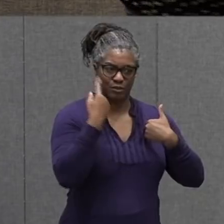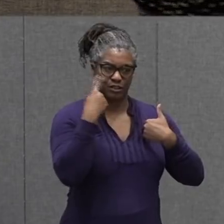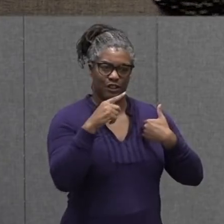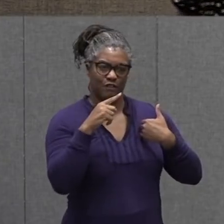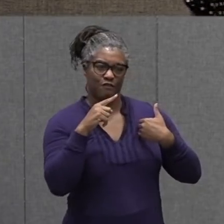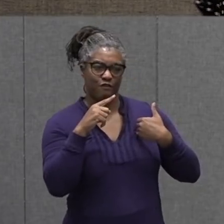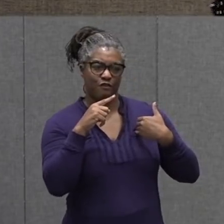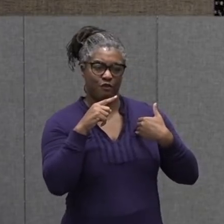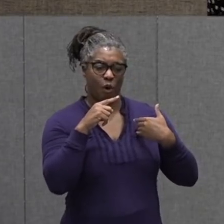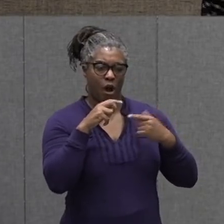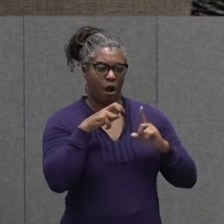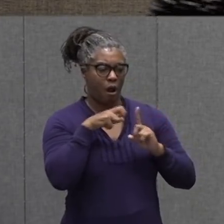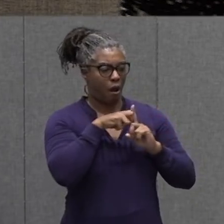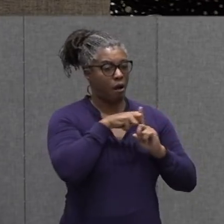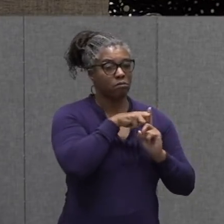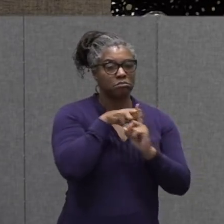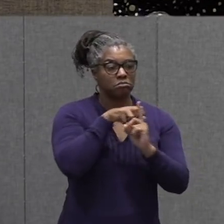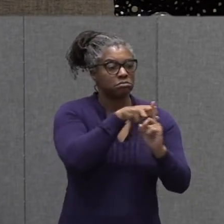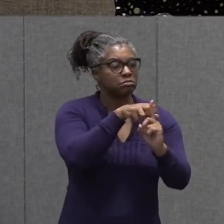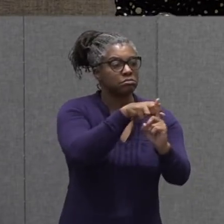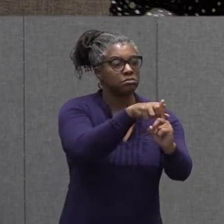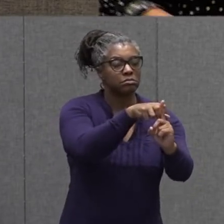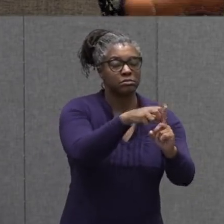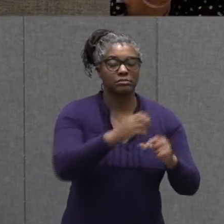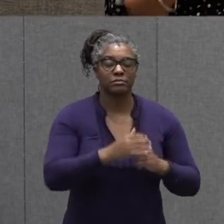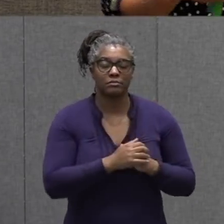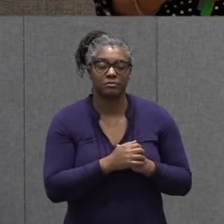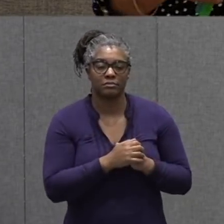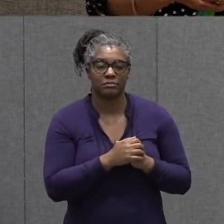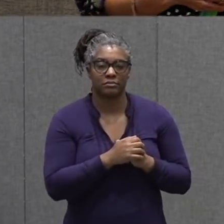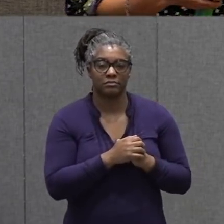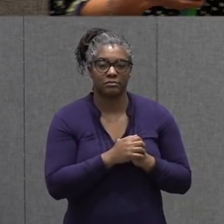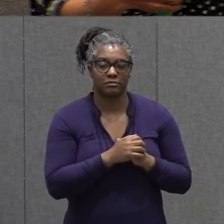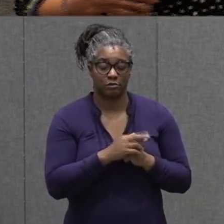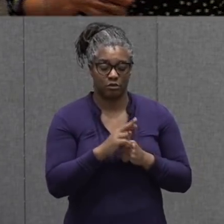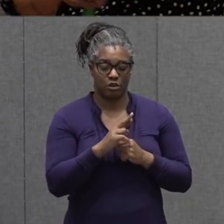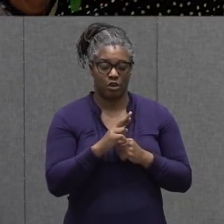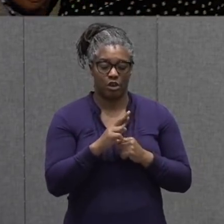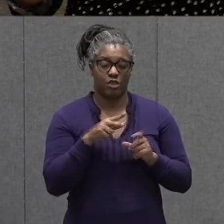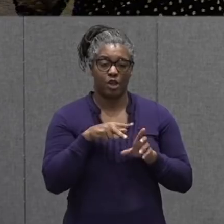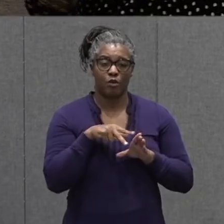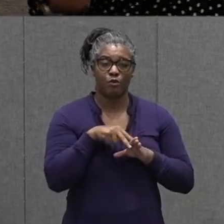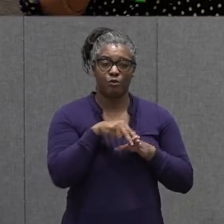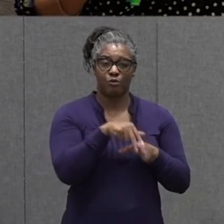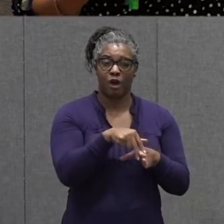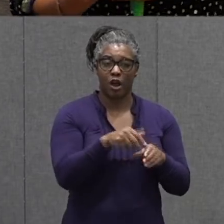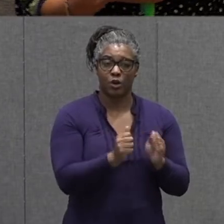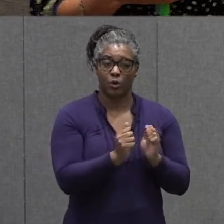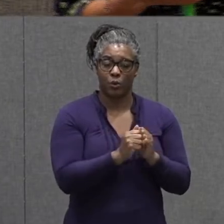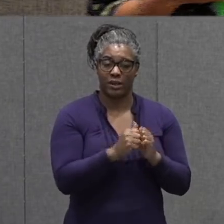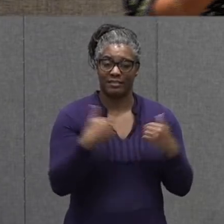Then they take a ride with the animal. So we call that a symbiotic relationship, right? They're working together.